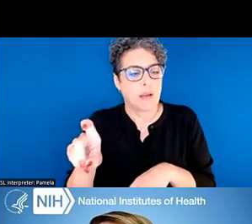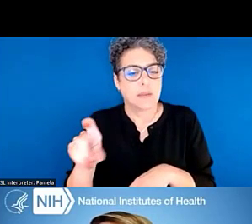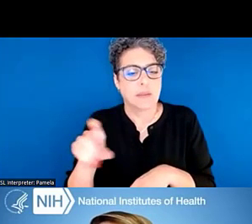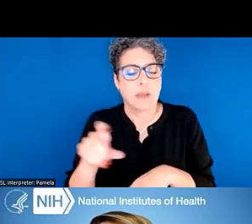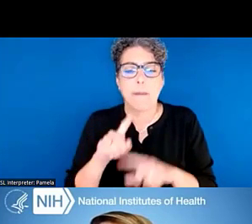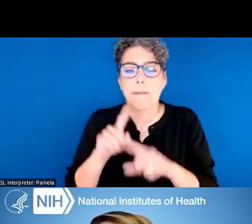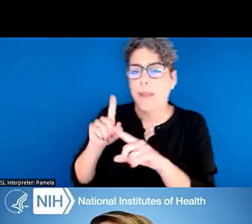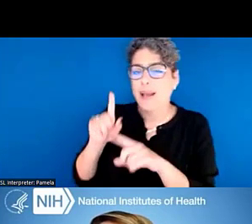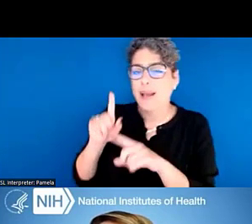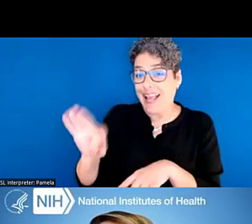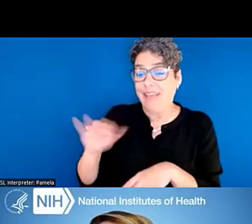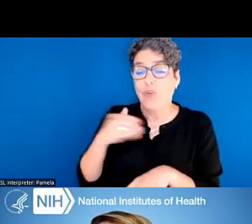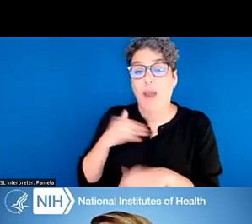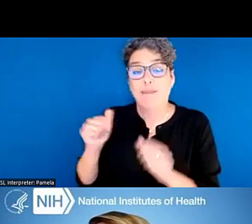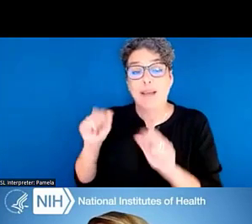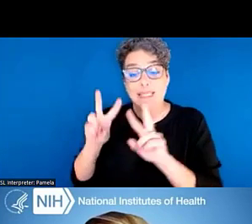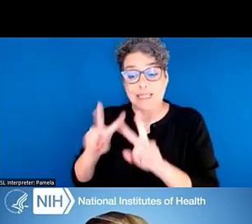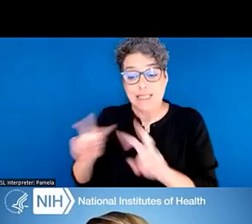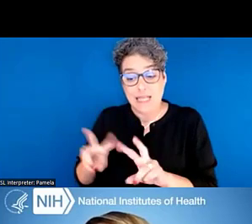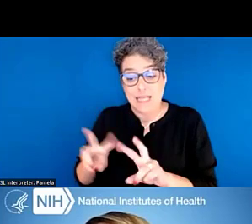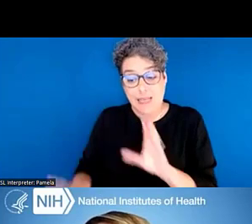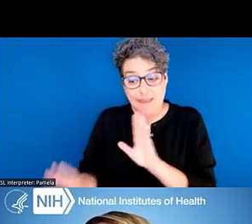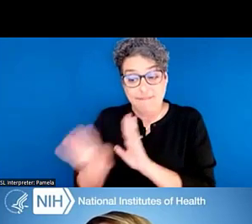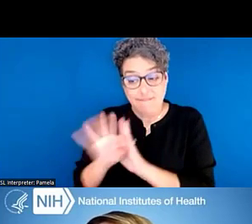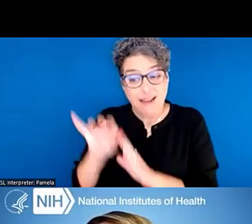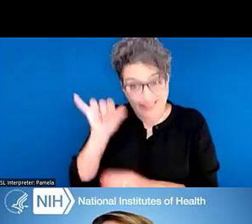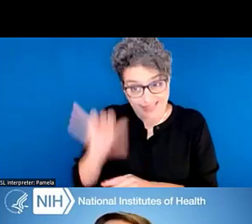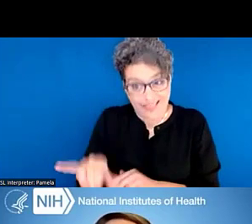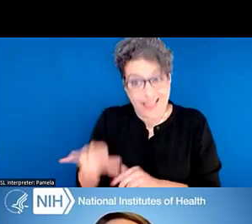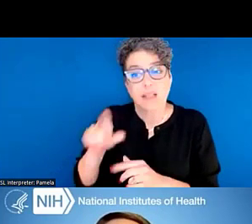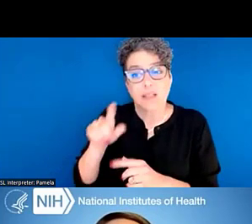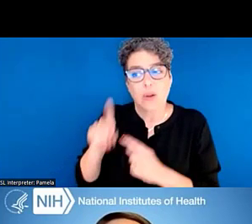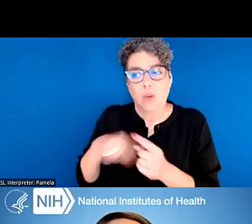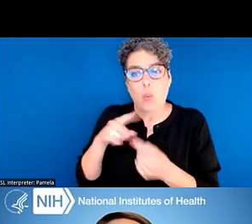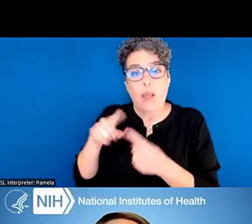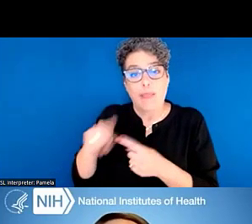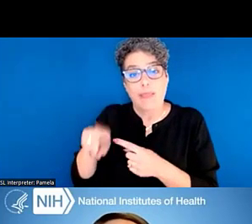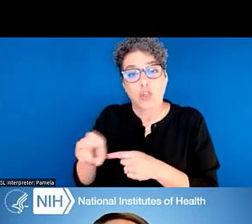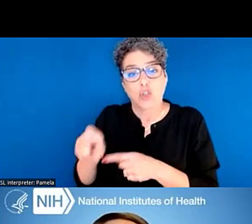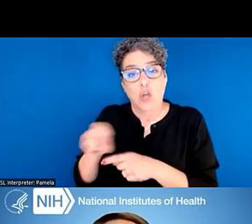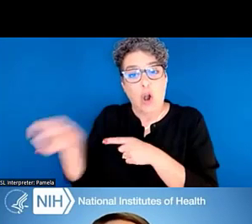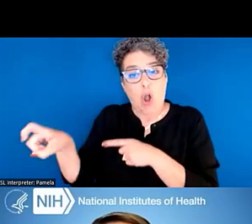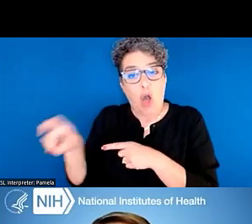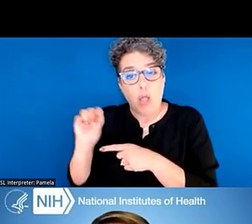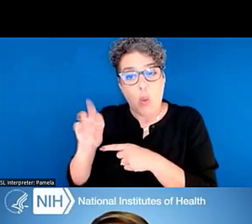and they find this, that's the point .. Is that the point that they should contact ORI, or is it after an inquiry?